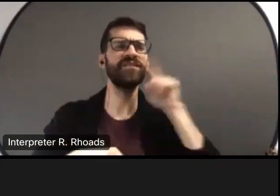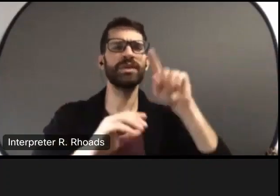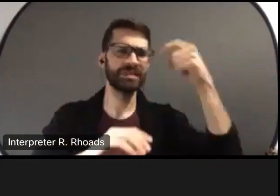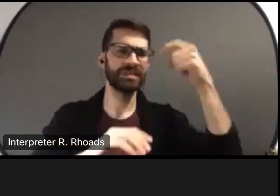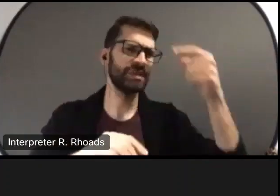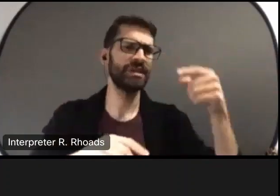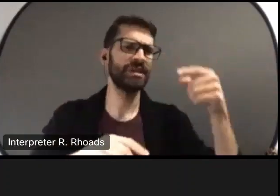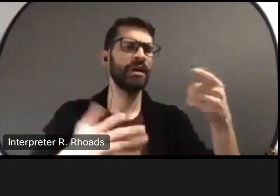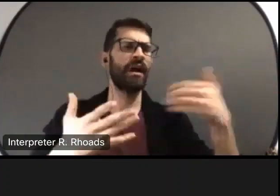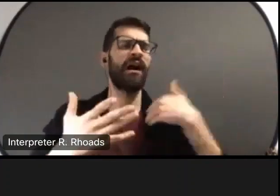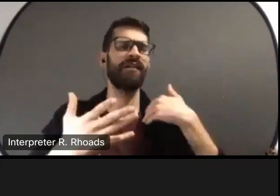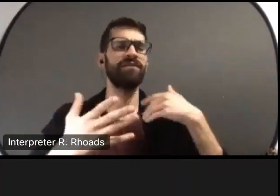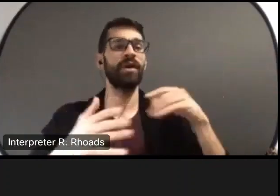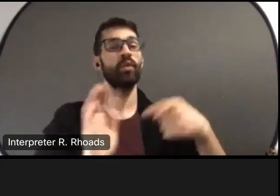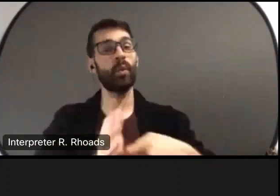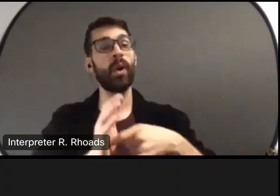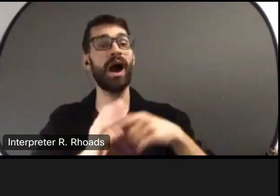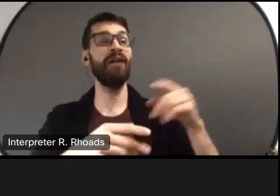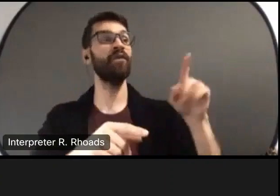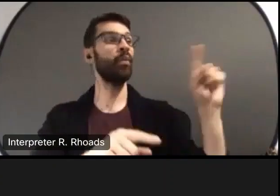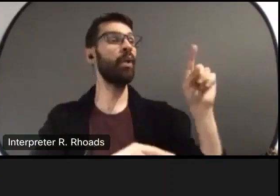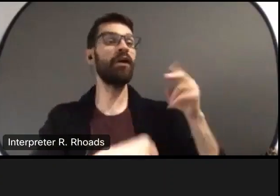you know, some place to keep the financial records and the checkbook.